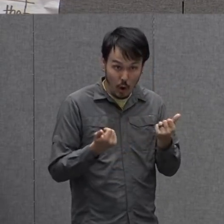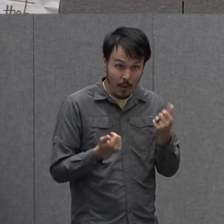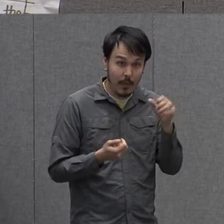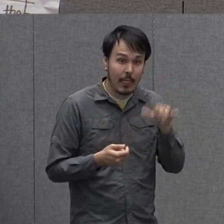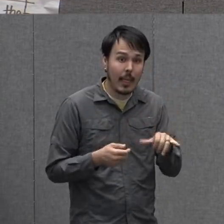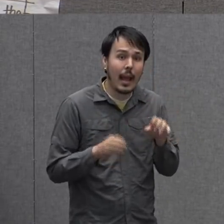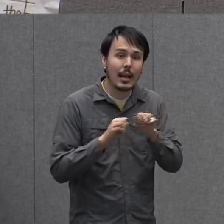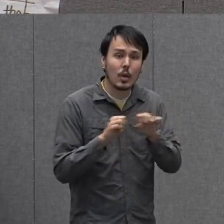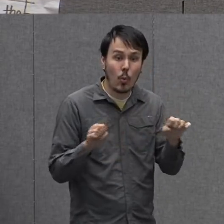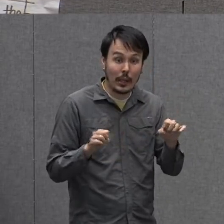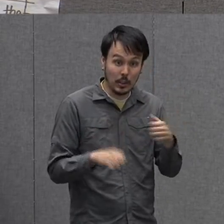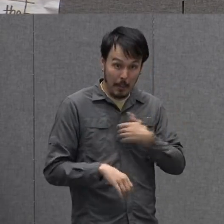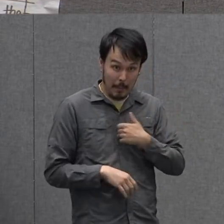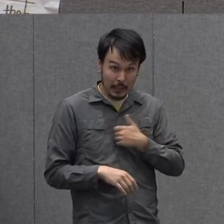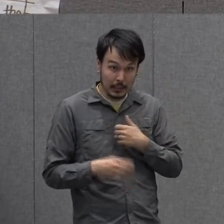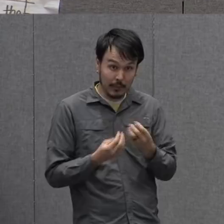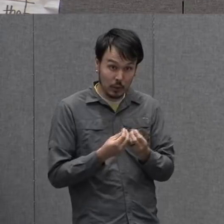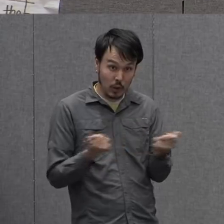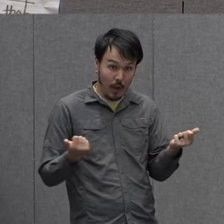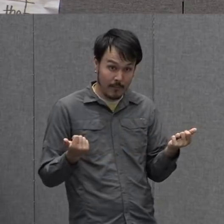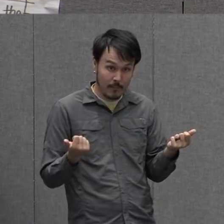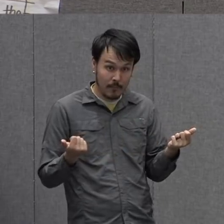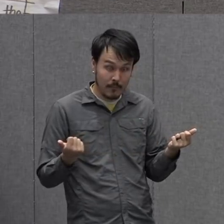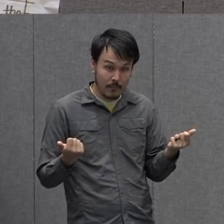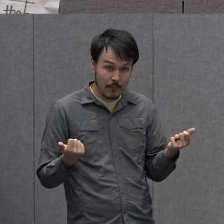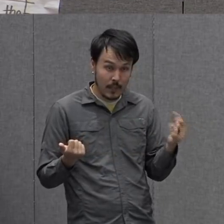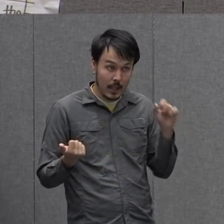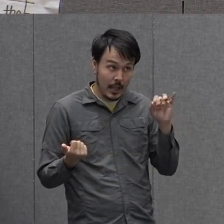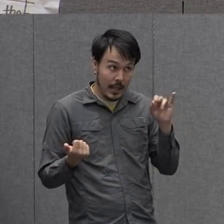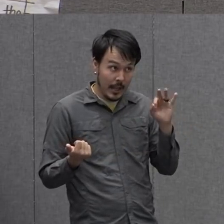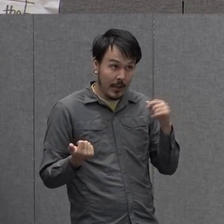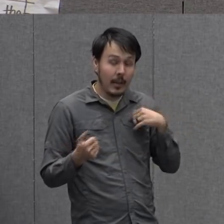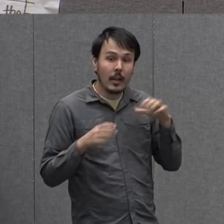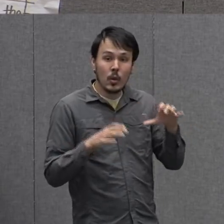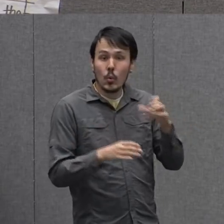When I solve that equation, if I do it correctly,